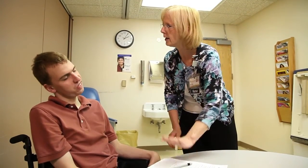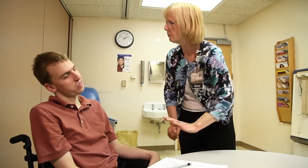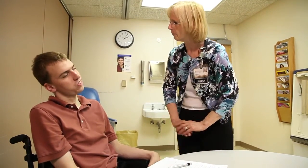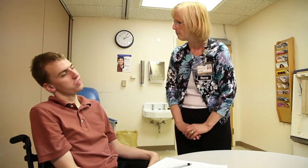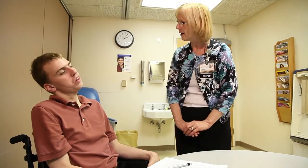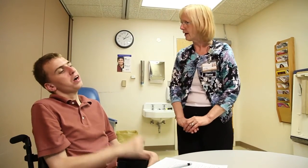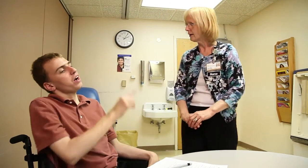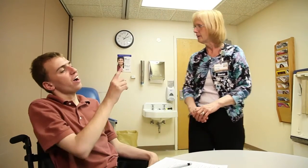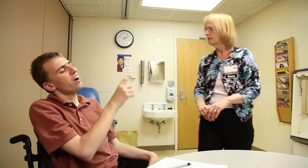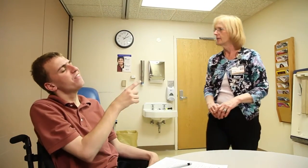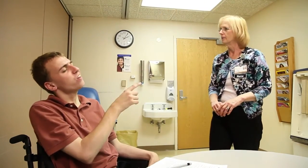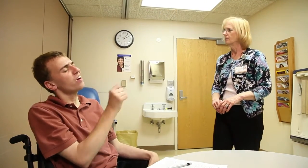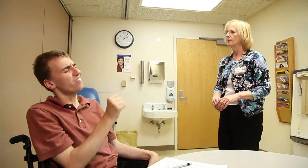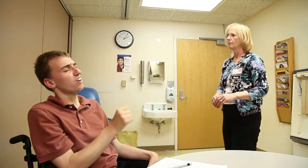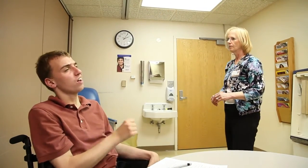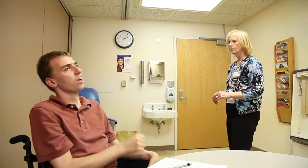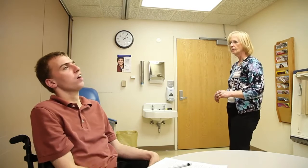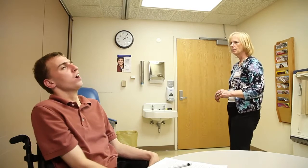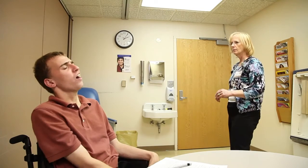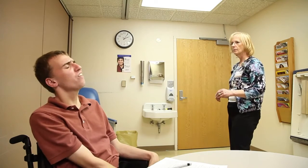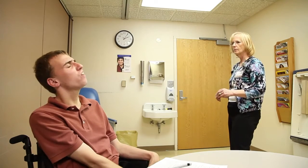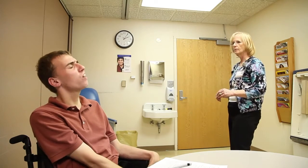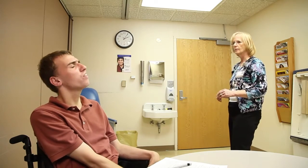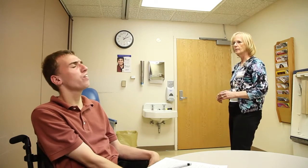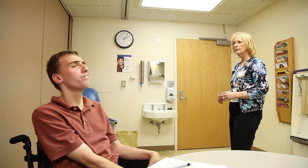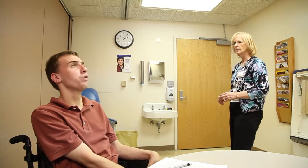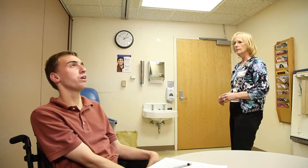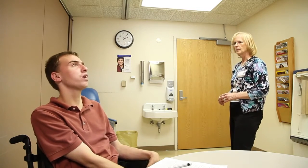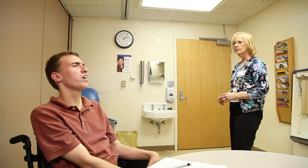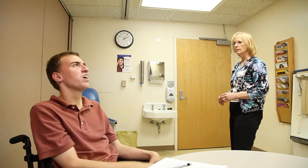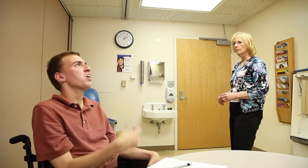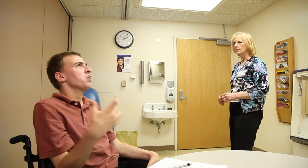and I'll be right back. - Actually, I have a hard time writing.